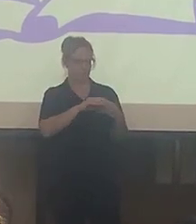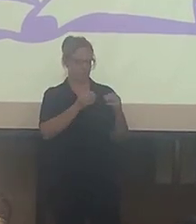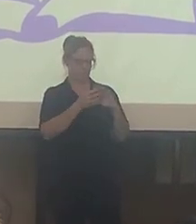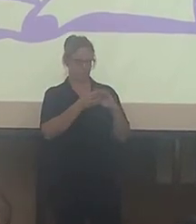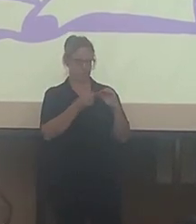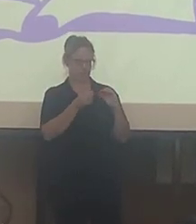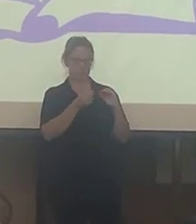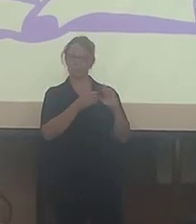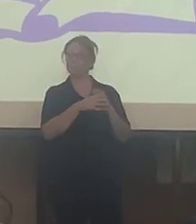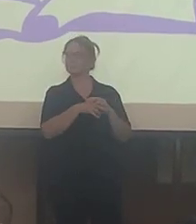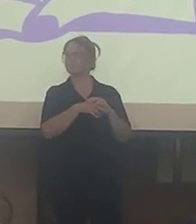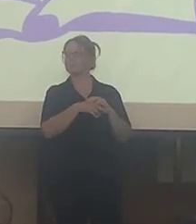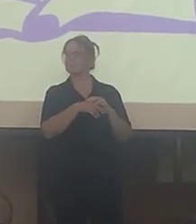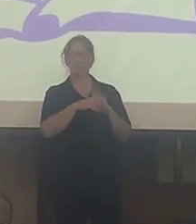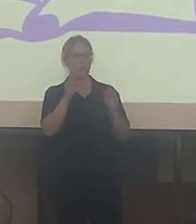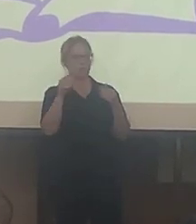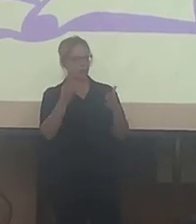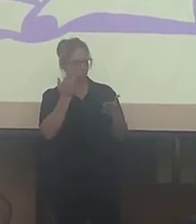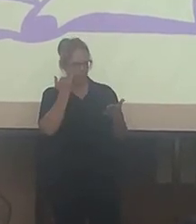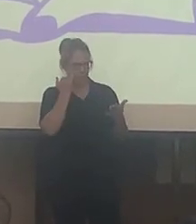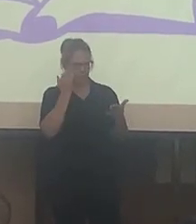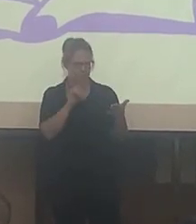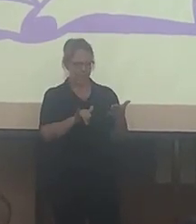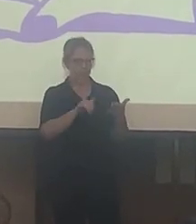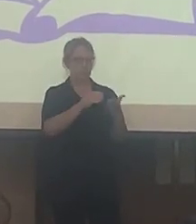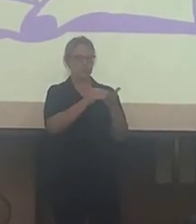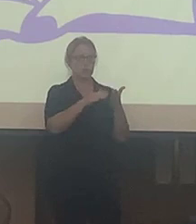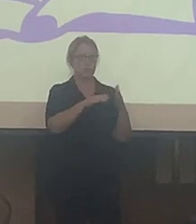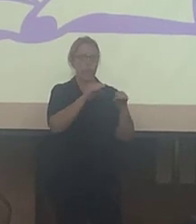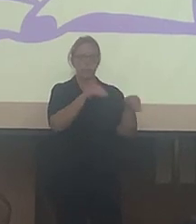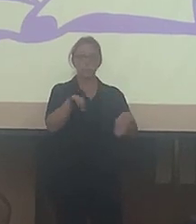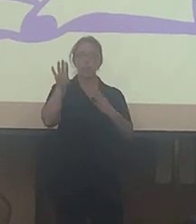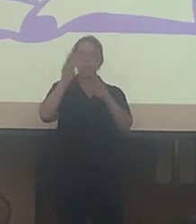to a provider what if that student moves to montana tomorrow what is montana going to do